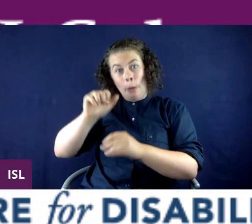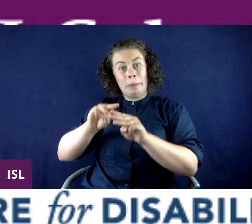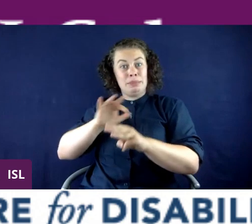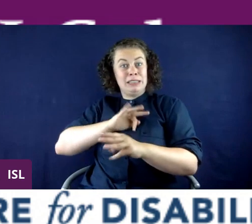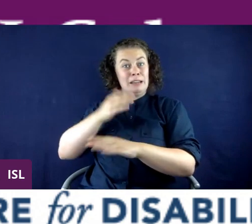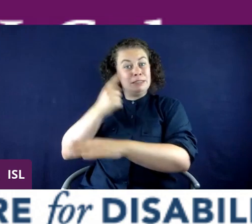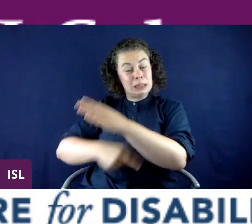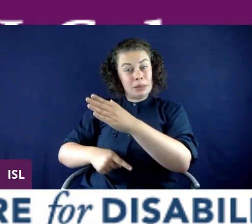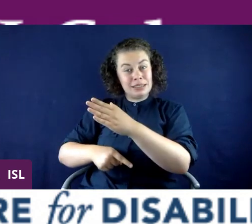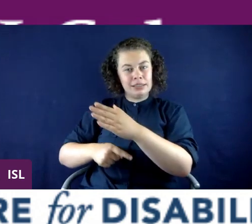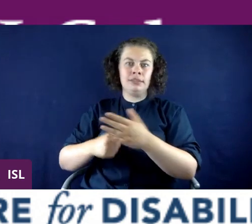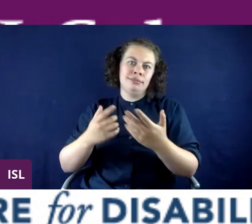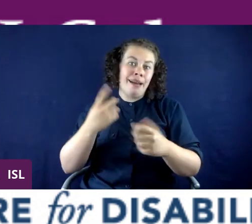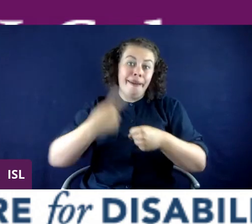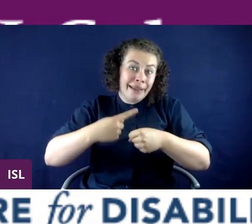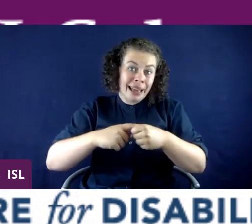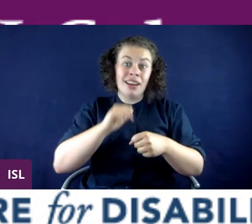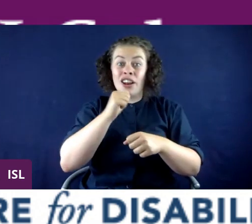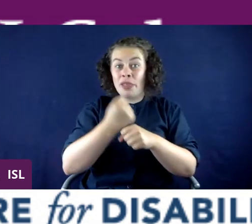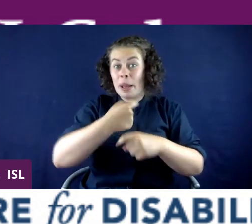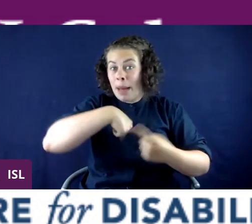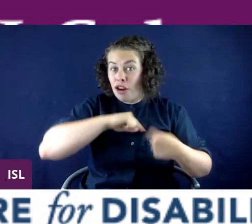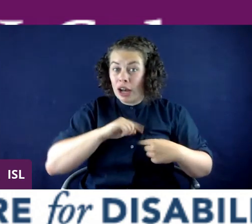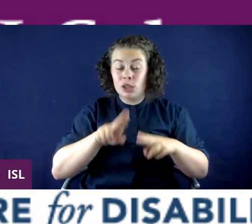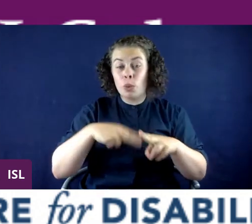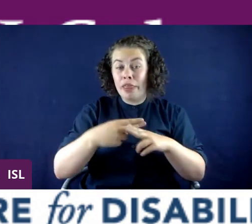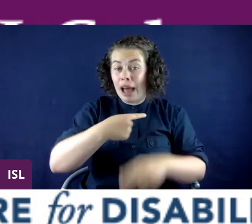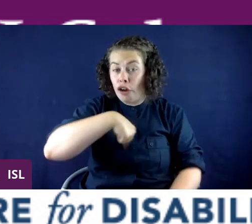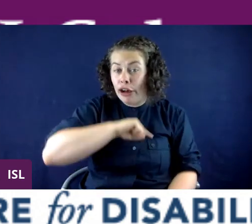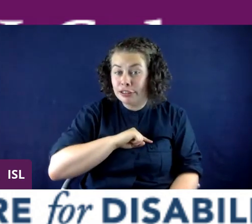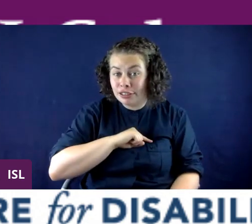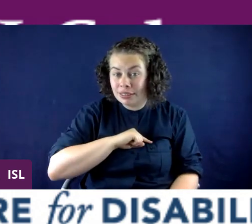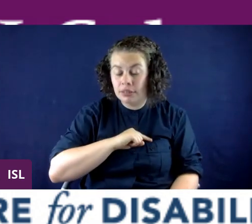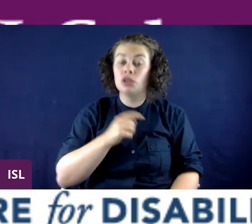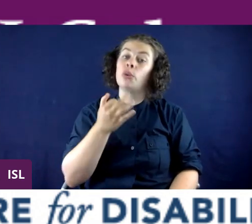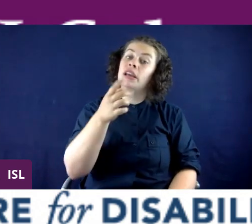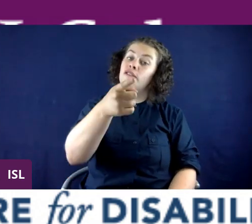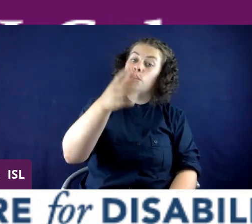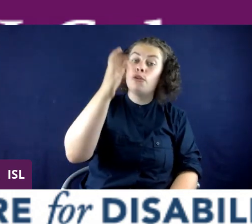In film screenings or art festivals, really seeing